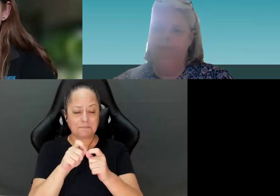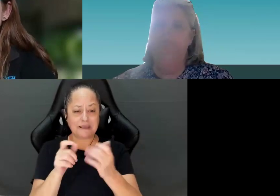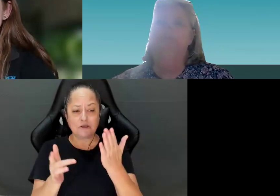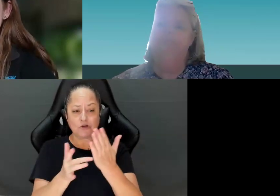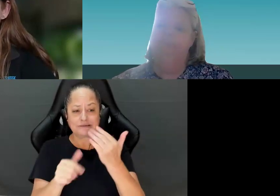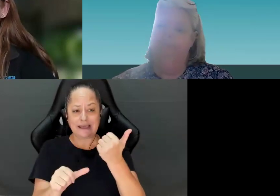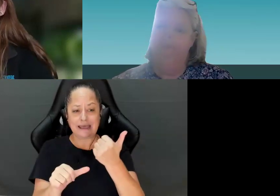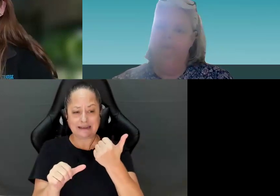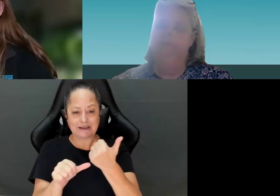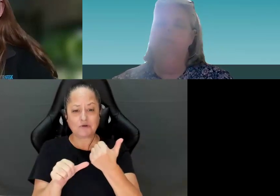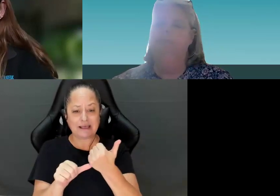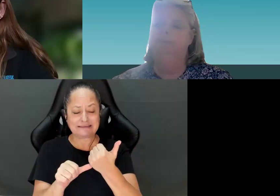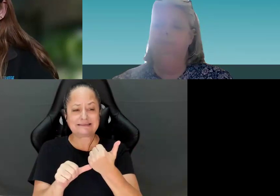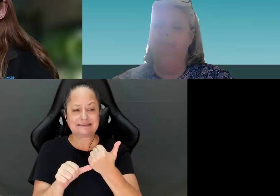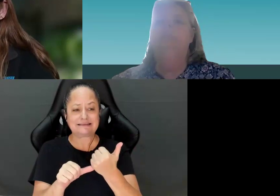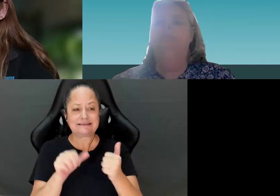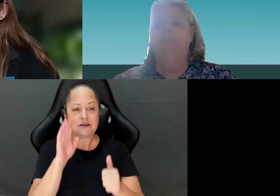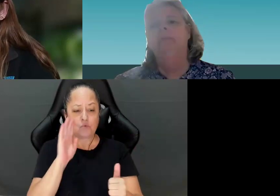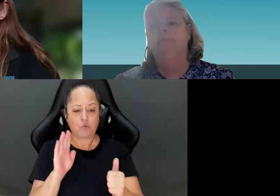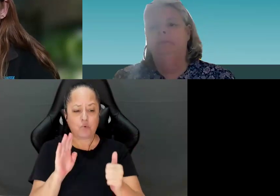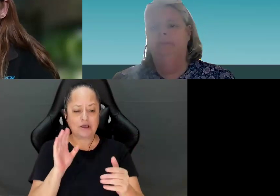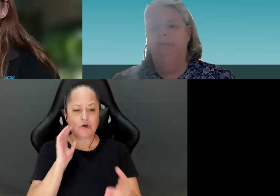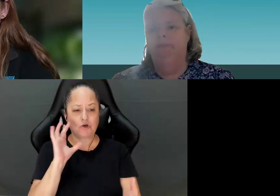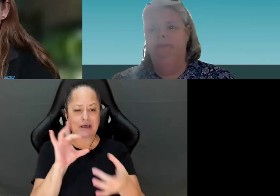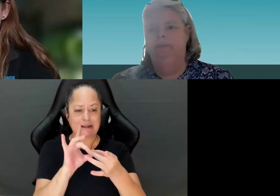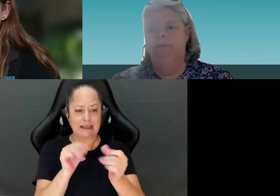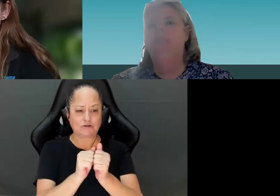component where we are pairing you with somebody who is going to work with you for three months.